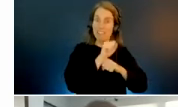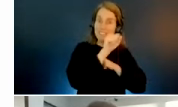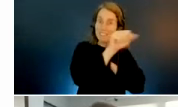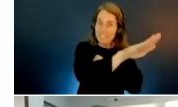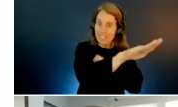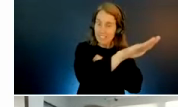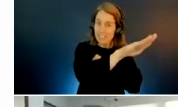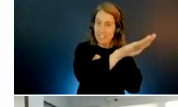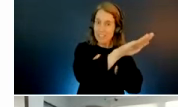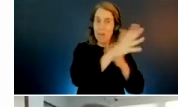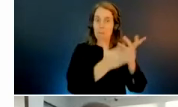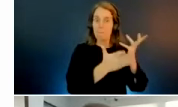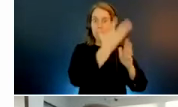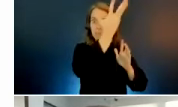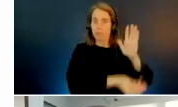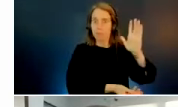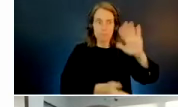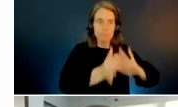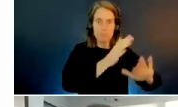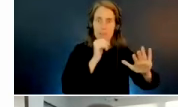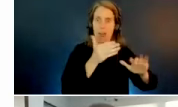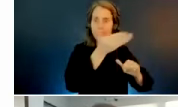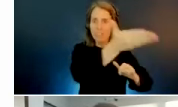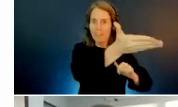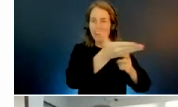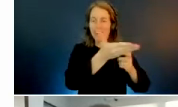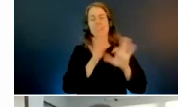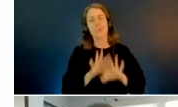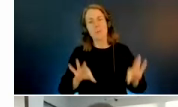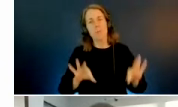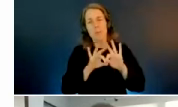you want to make sure it's arrived and that everything uh has gotten processed as it should be